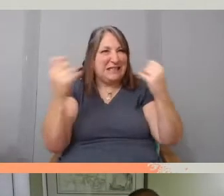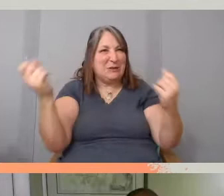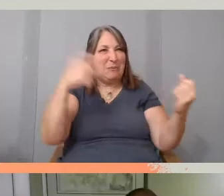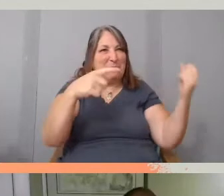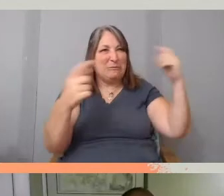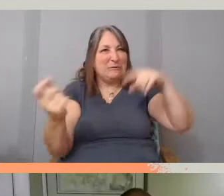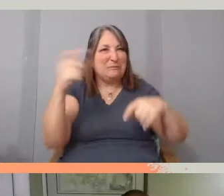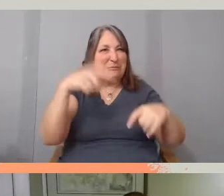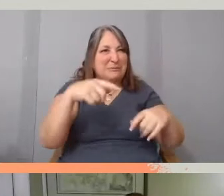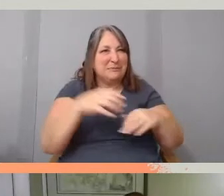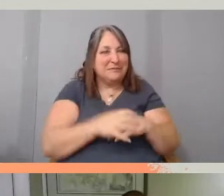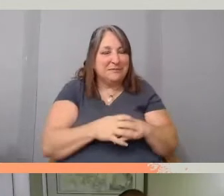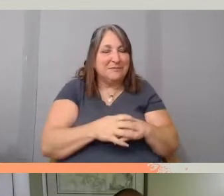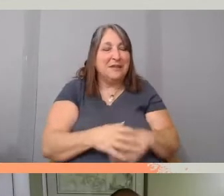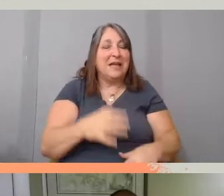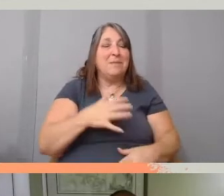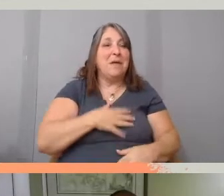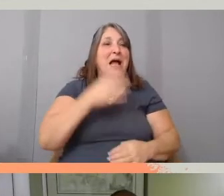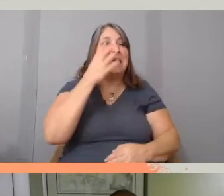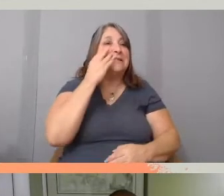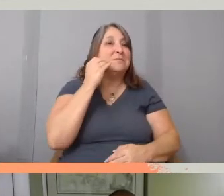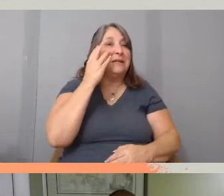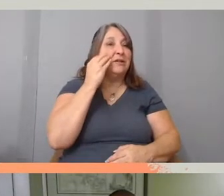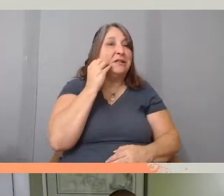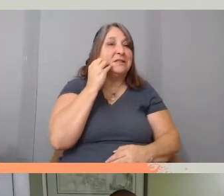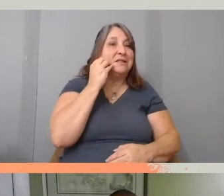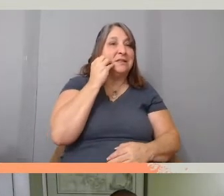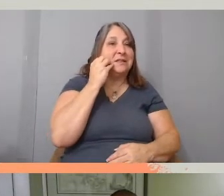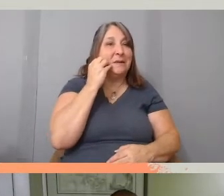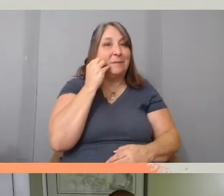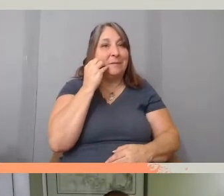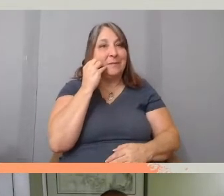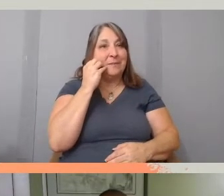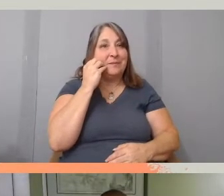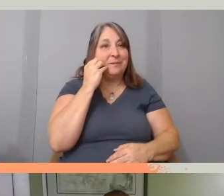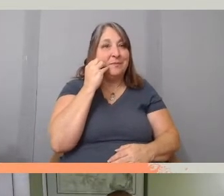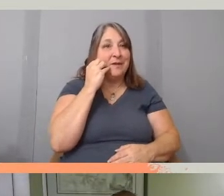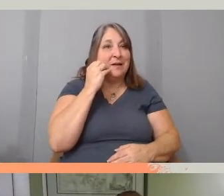like, you know, there seems to be like a drop-off